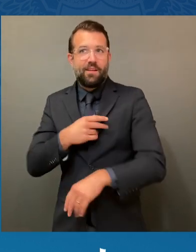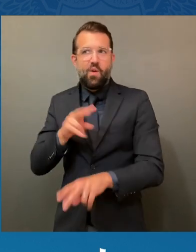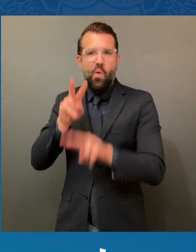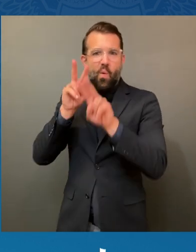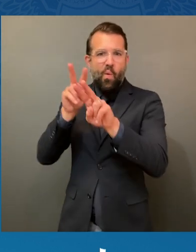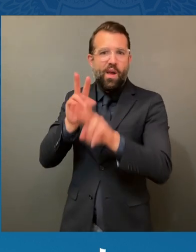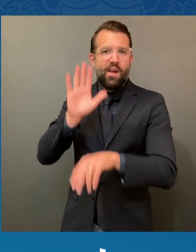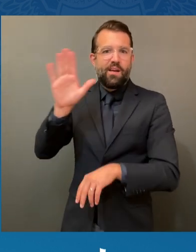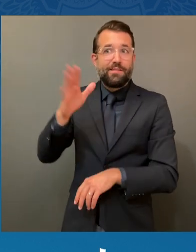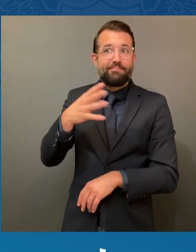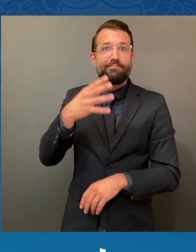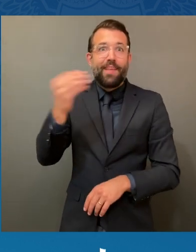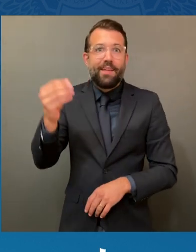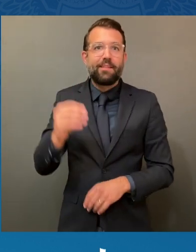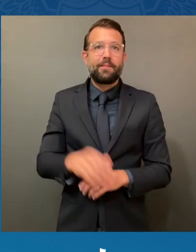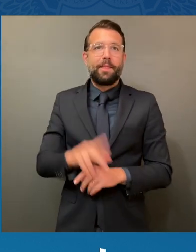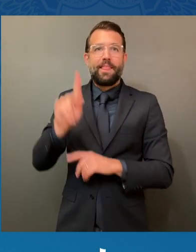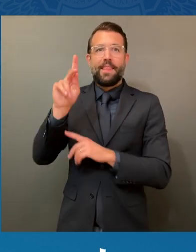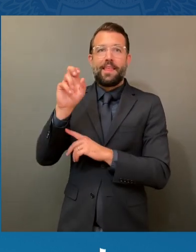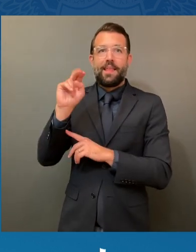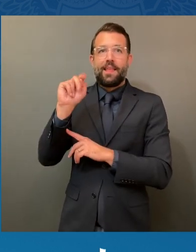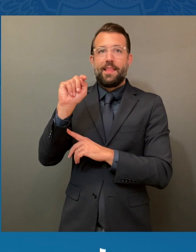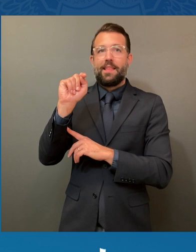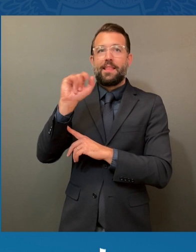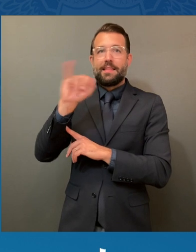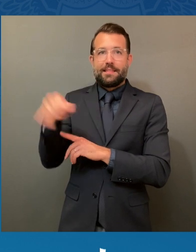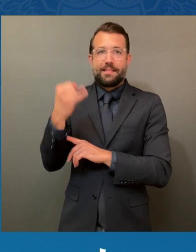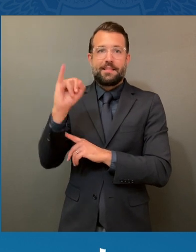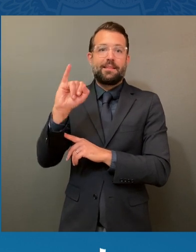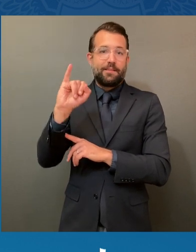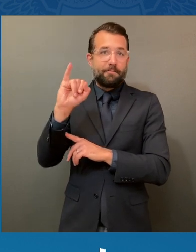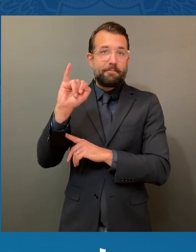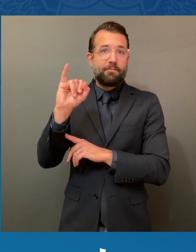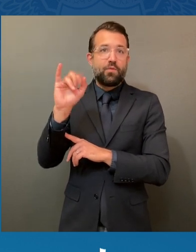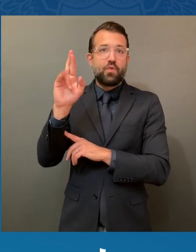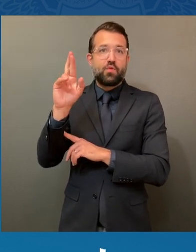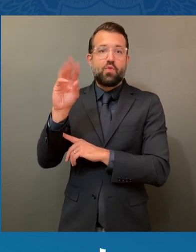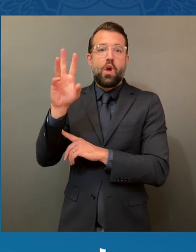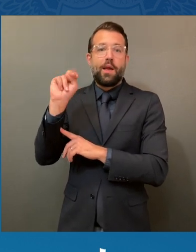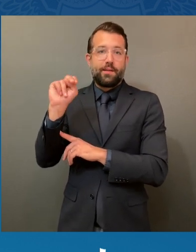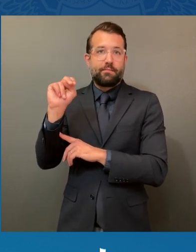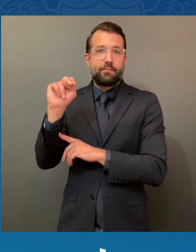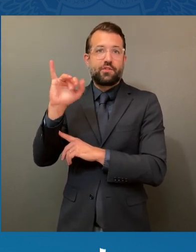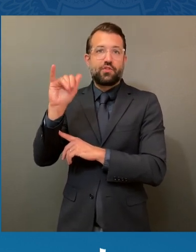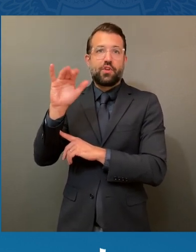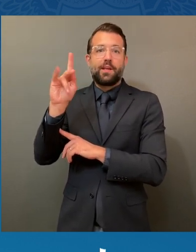Jackson stand at the White House. And so she has been a role model for all of us. She's our president, vice president,